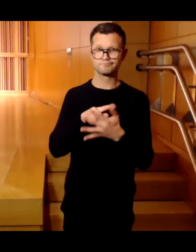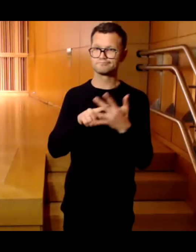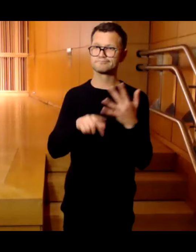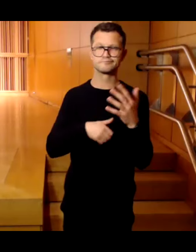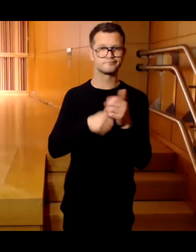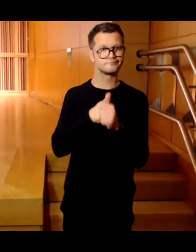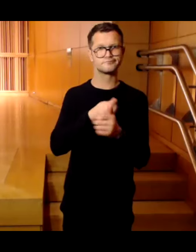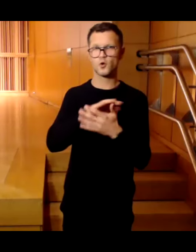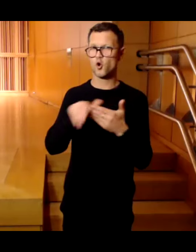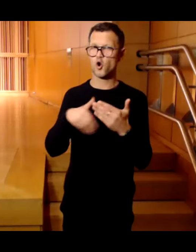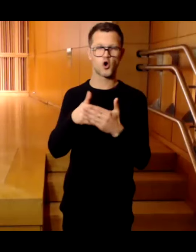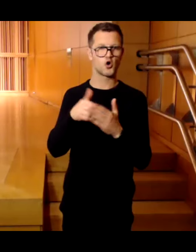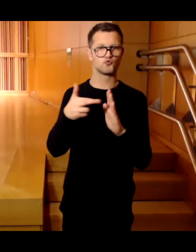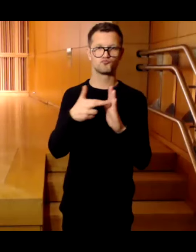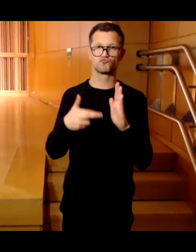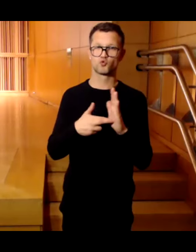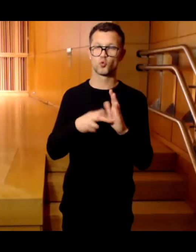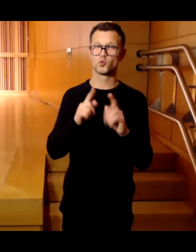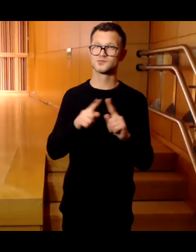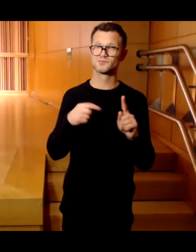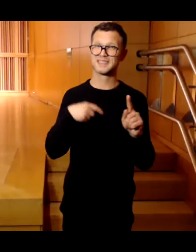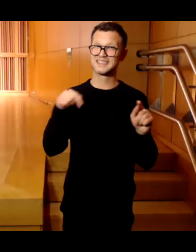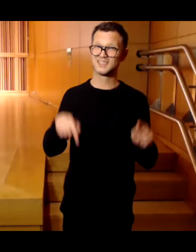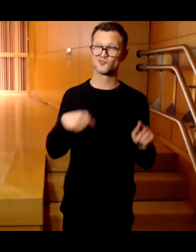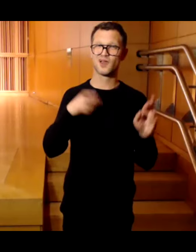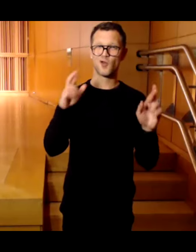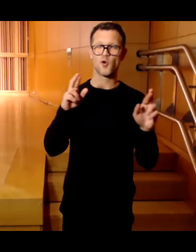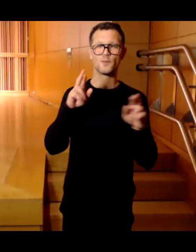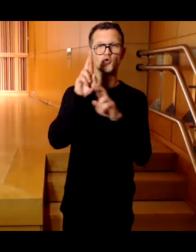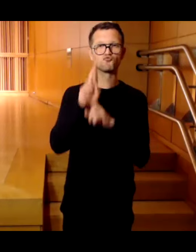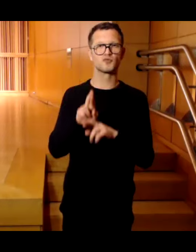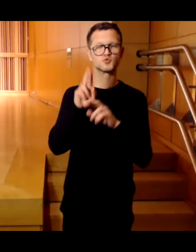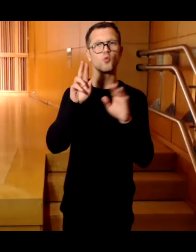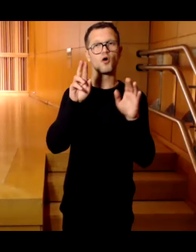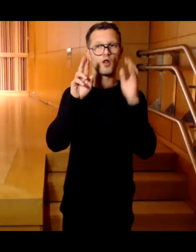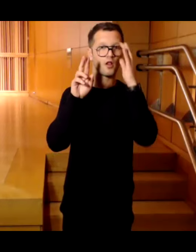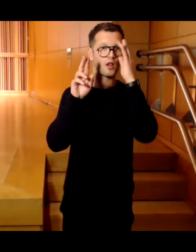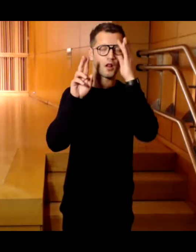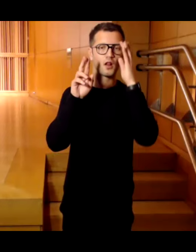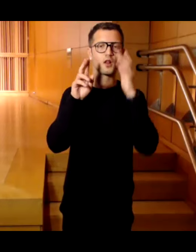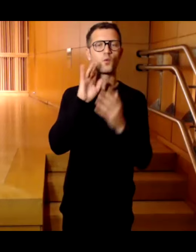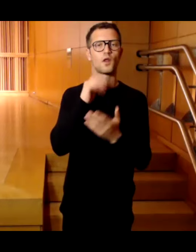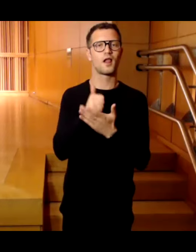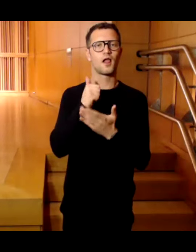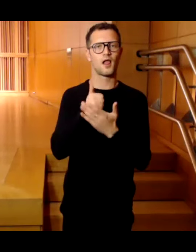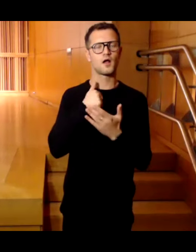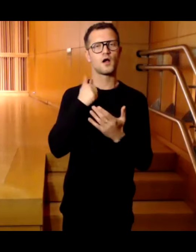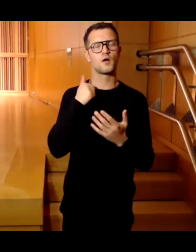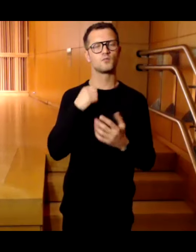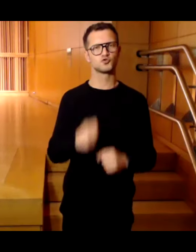Here, however, I invoke the ritual as part of my effort to reconsider the proper form and function of faith and faithfulness in public.